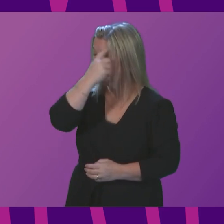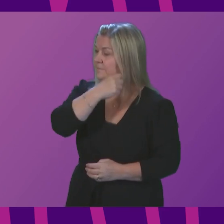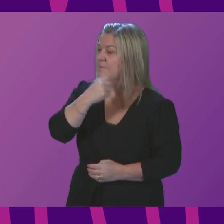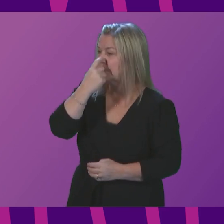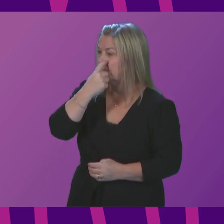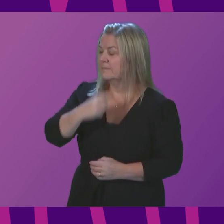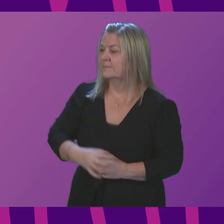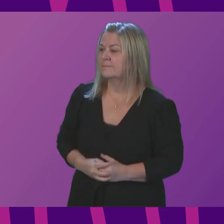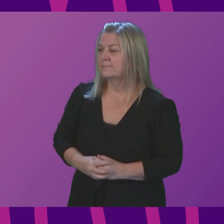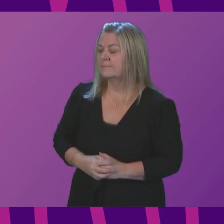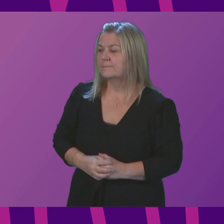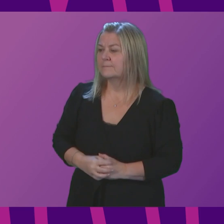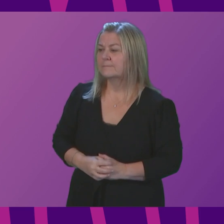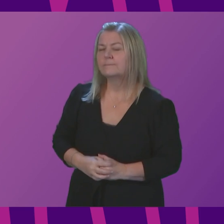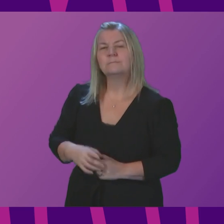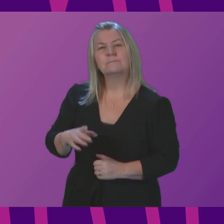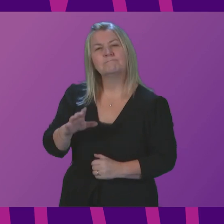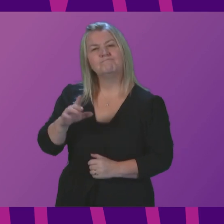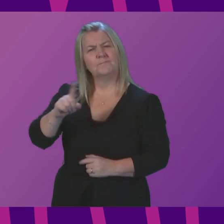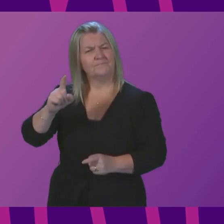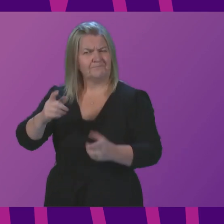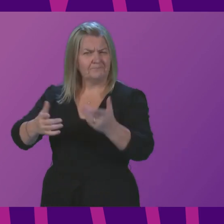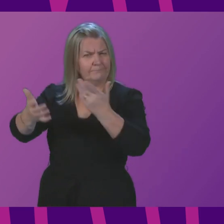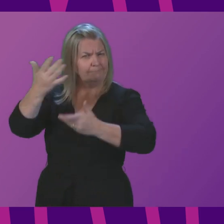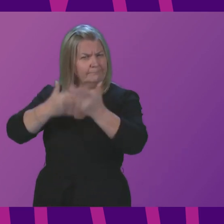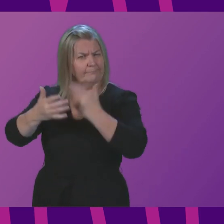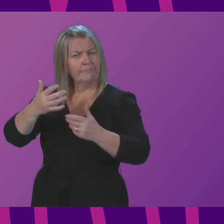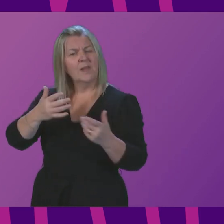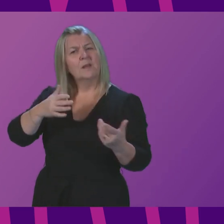Can the First Minister give an initial update on the roll-out of the child disability payment?